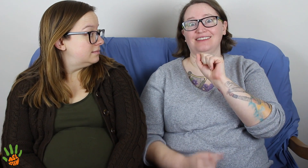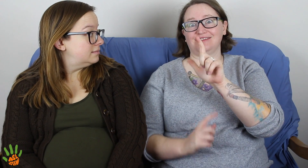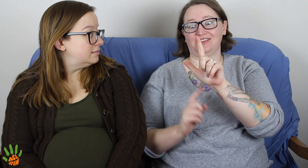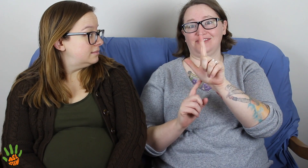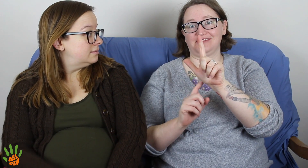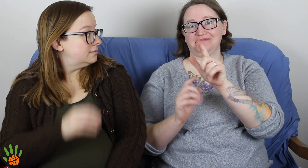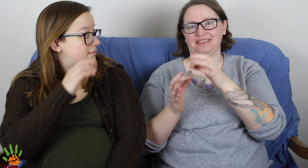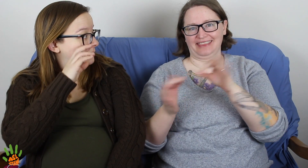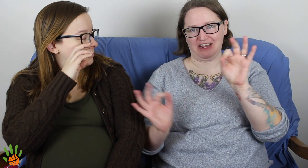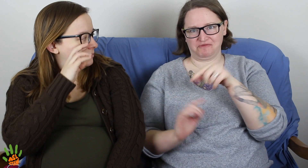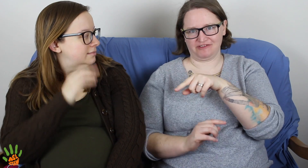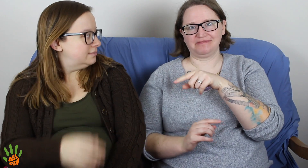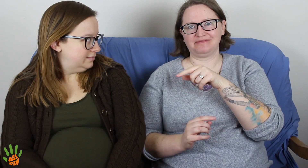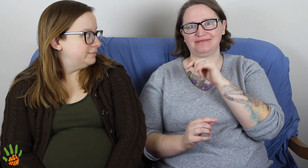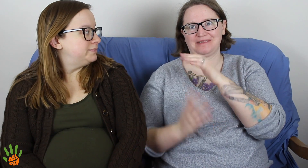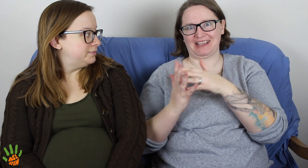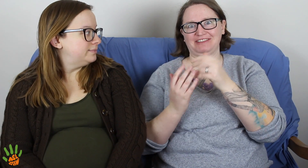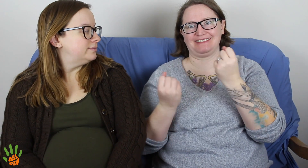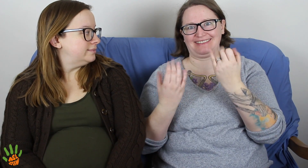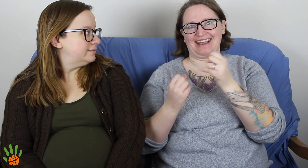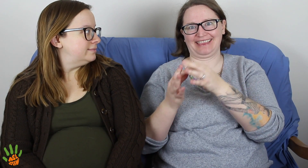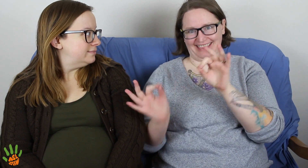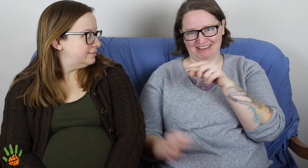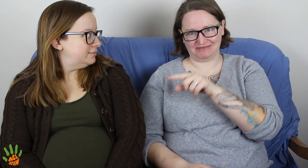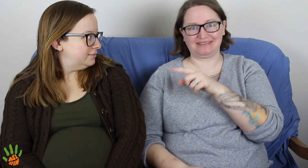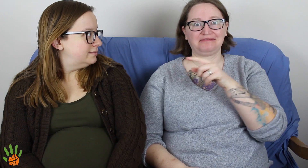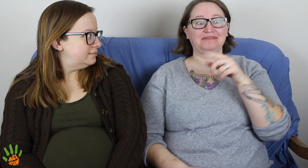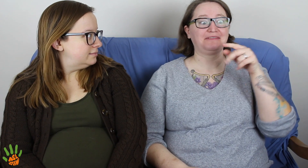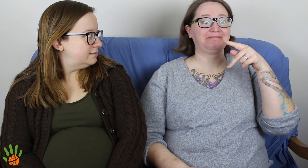The reason is ASL is a language, American Sign Language.